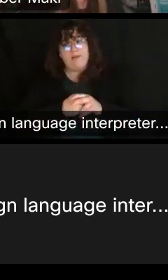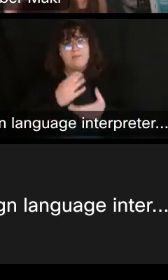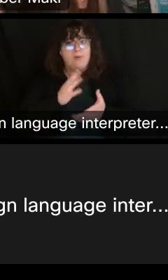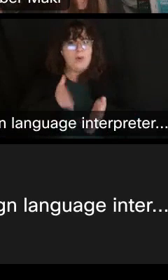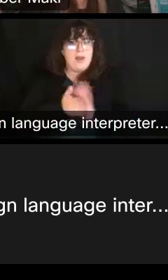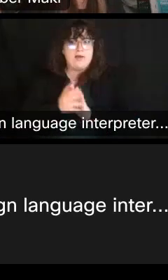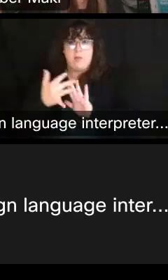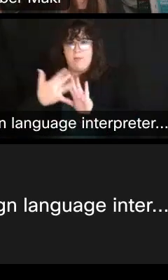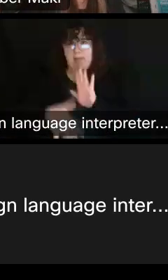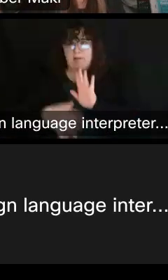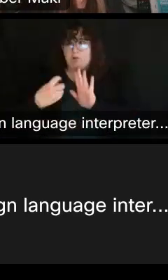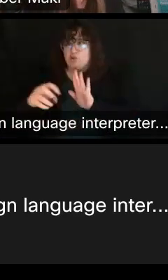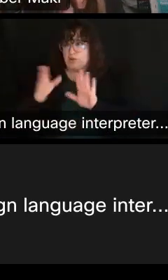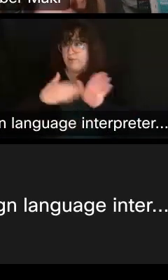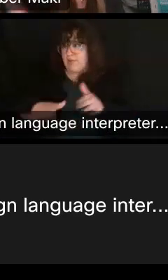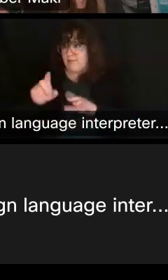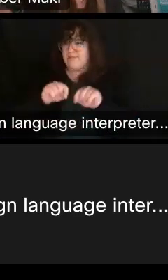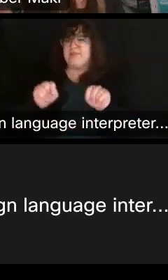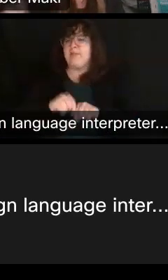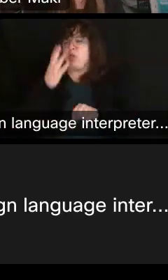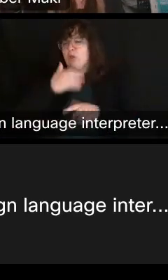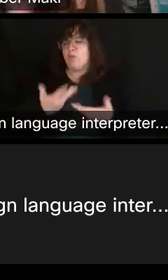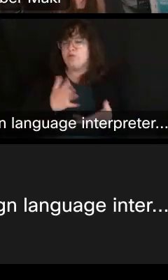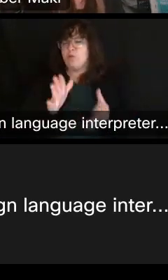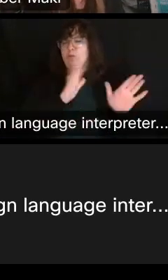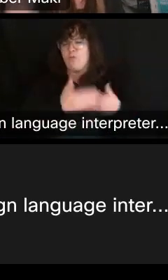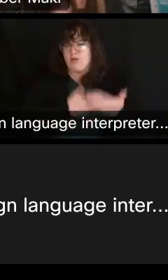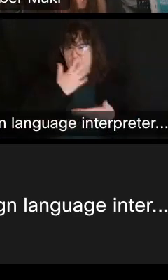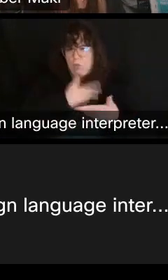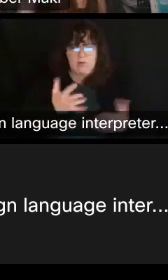what's your template look like, what's your process, what's your timeline? How do you ensure